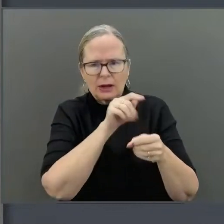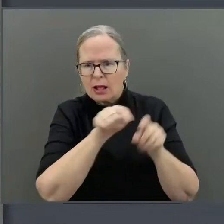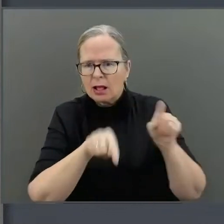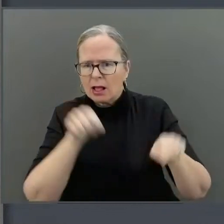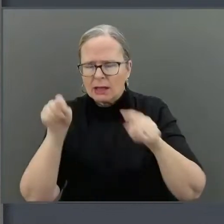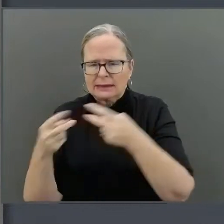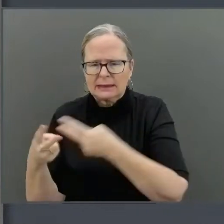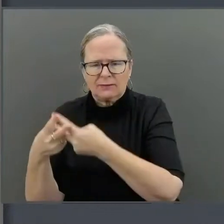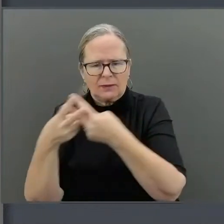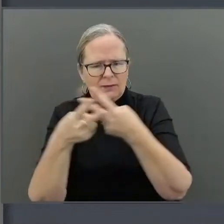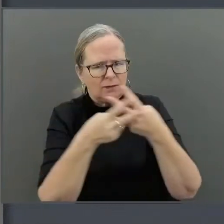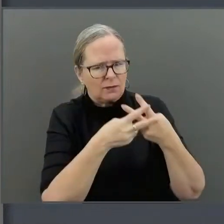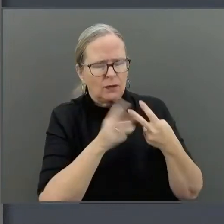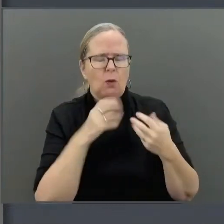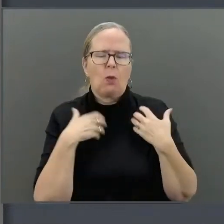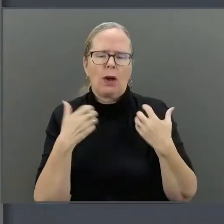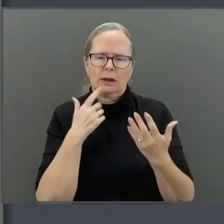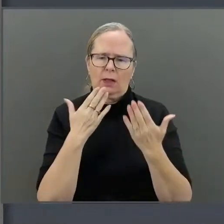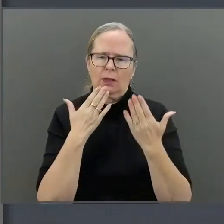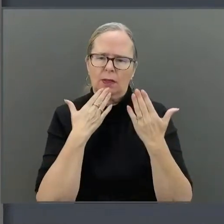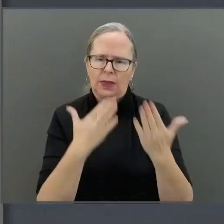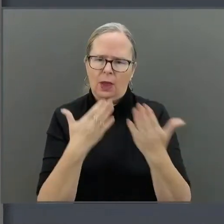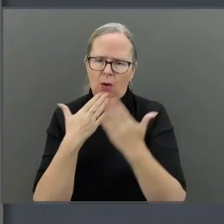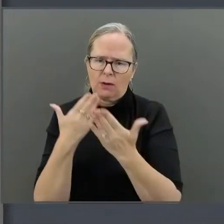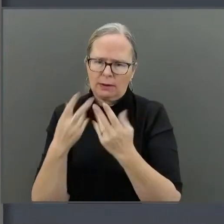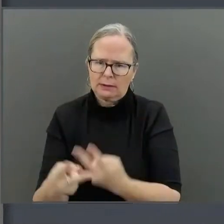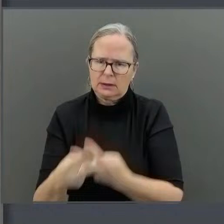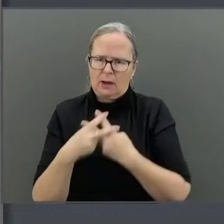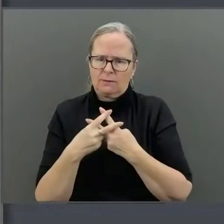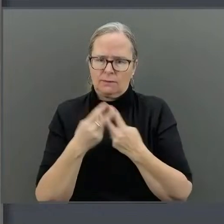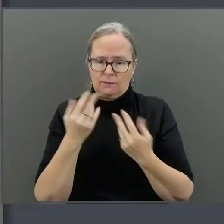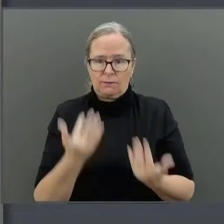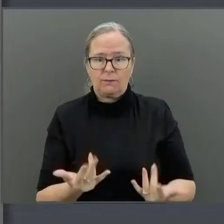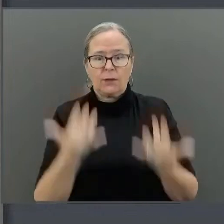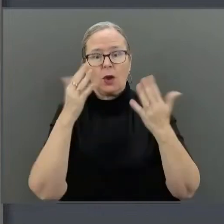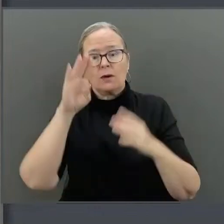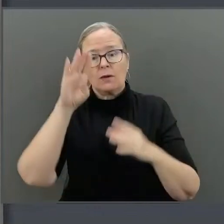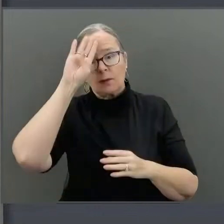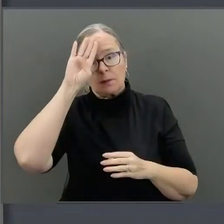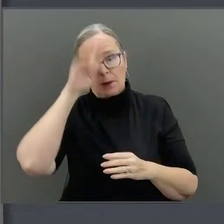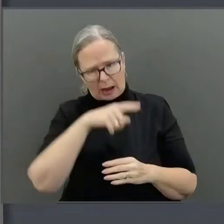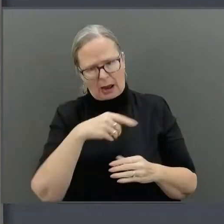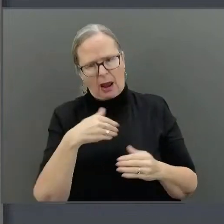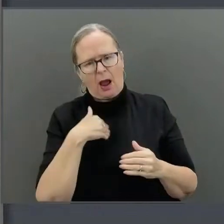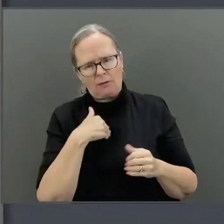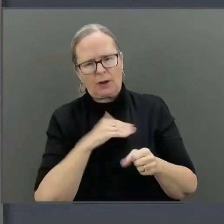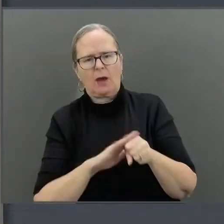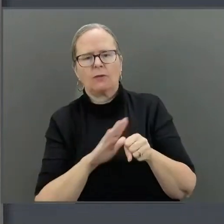acting fire chief Deborah bergus said that a fire hose full of water is and this is where I quote